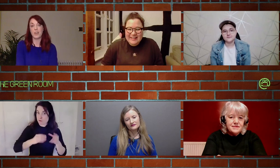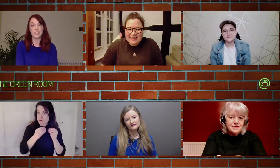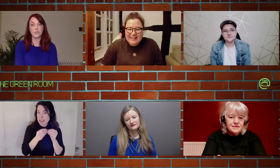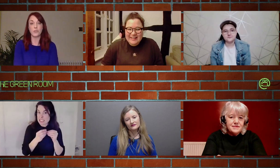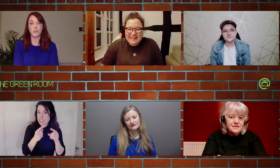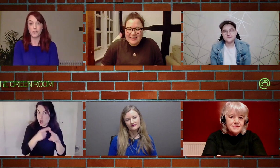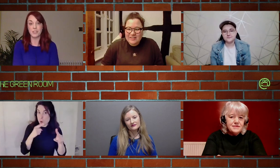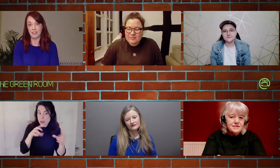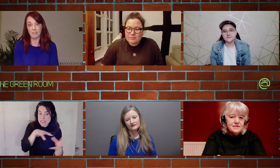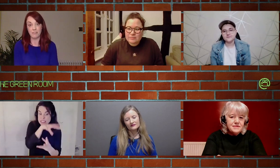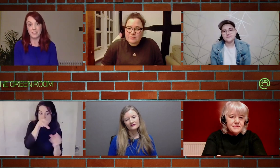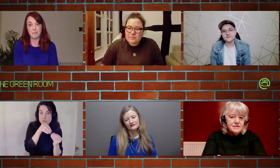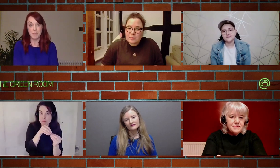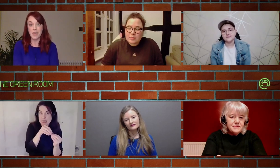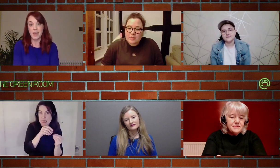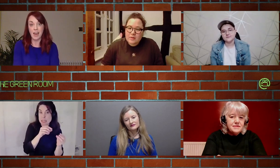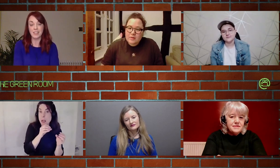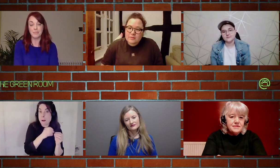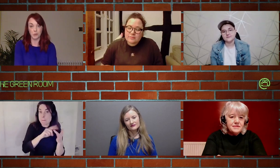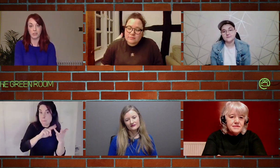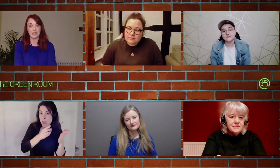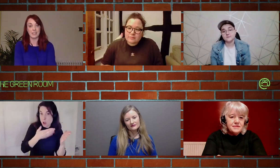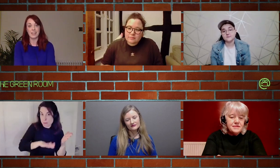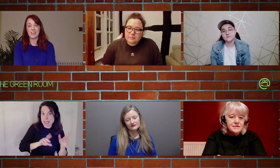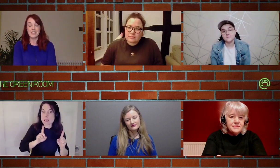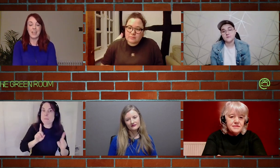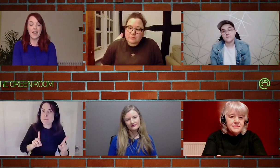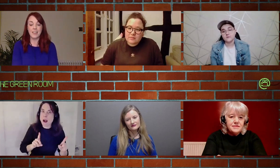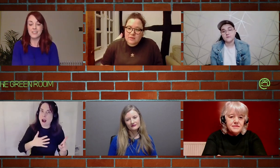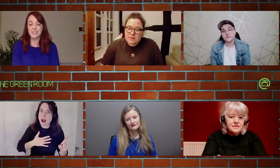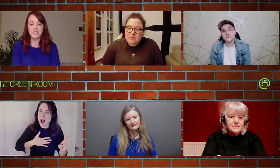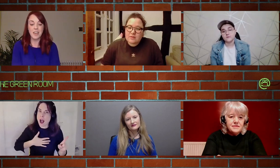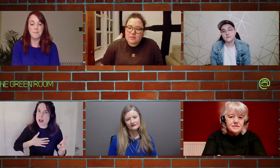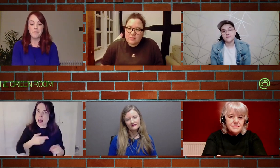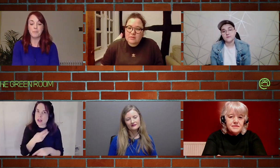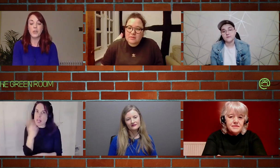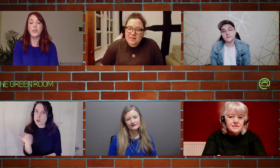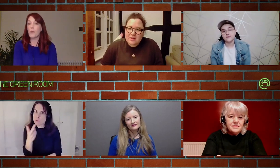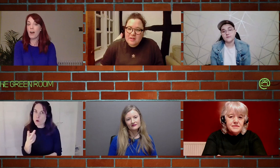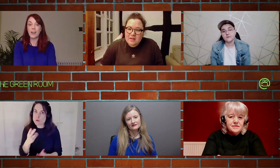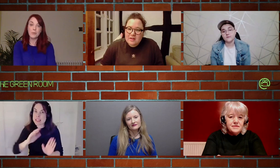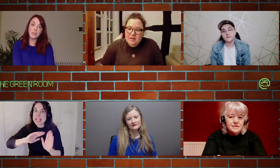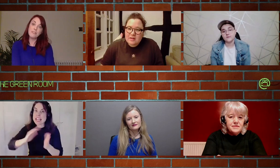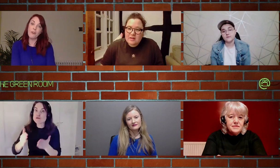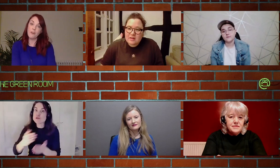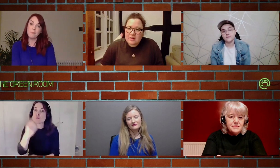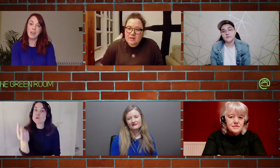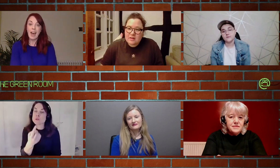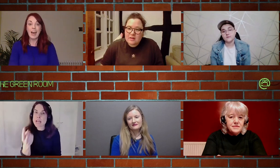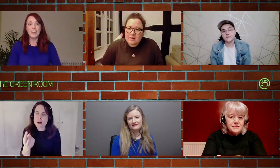introduce yourselves, Bea and Brooklyn. Tell us who you are? Where you're from? and a wee